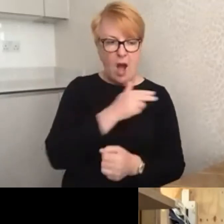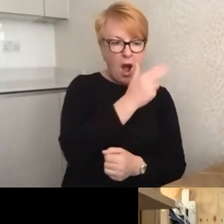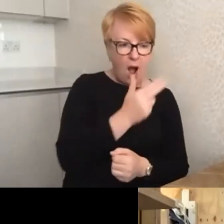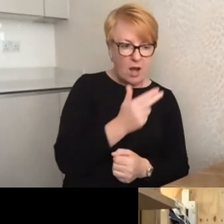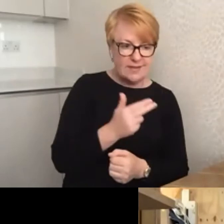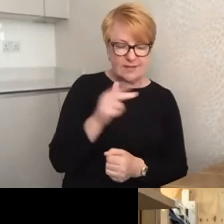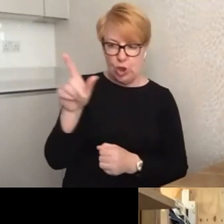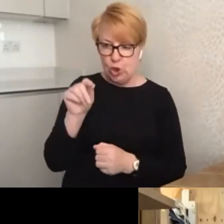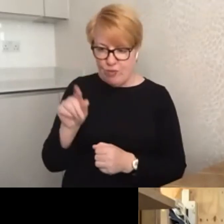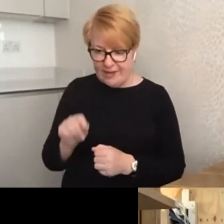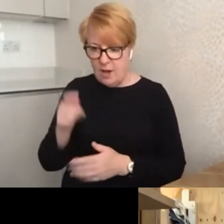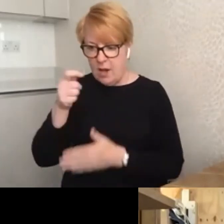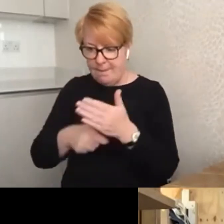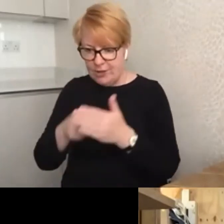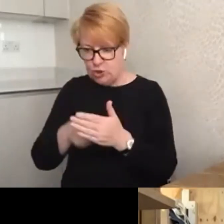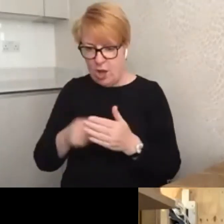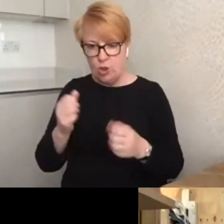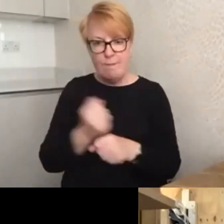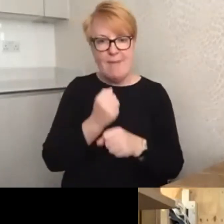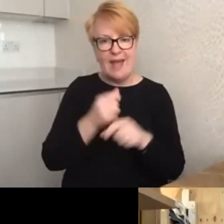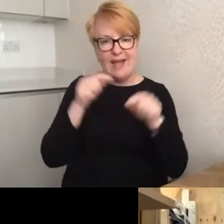in making this kind of work happen? Who has the power?